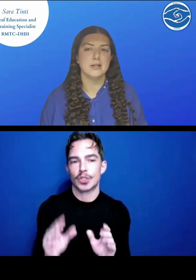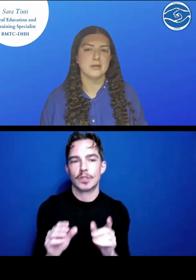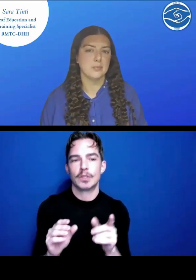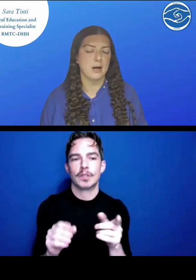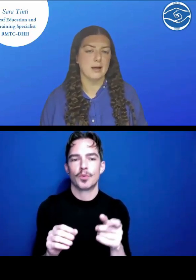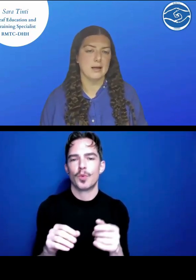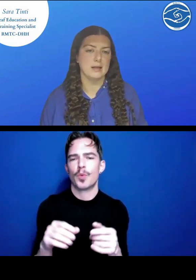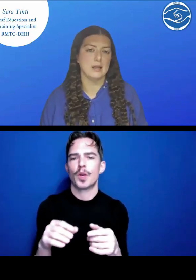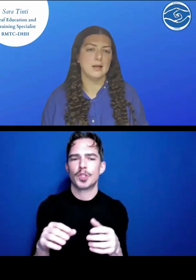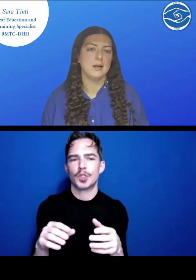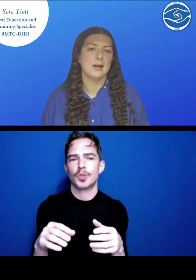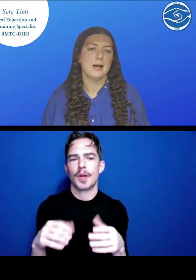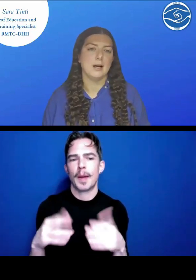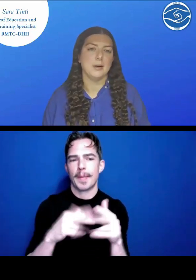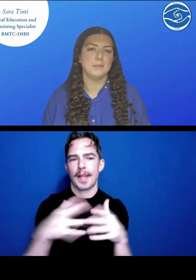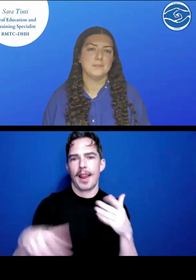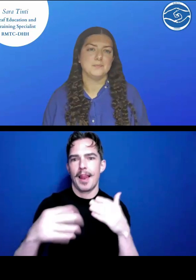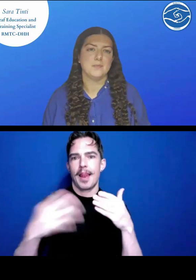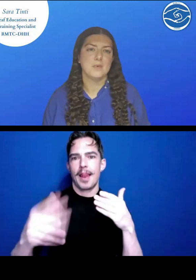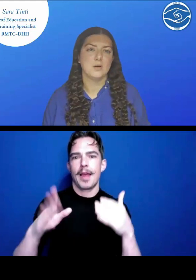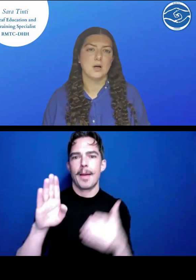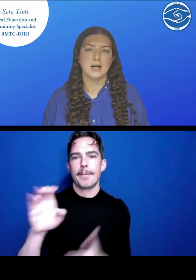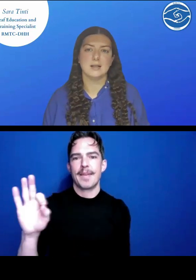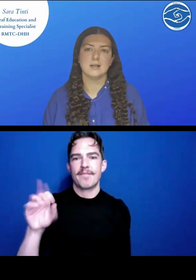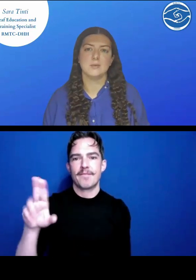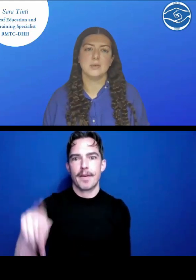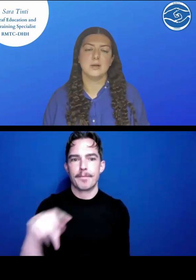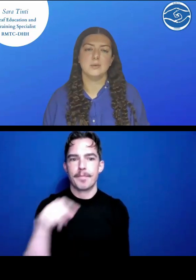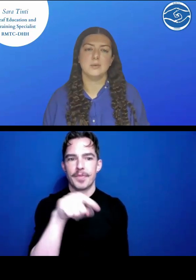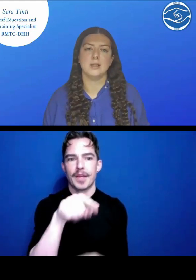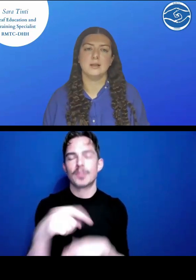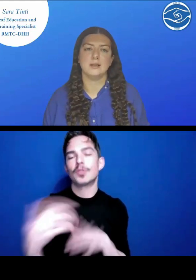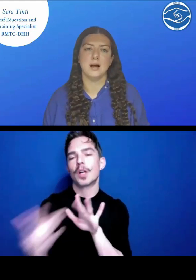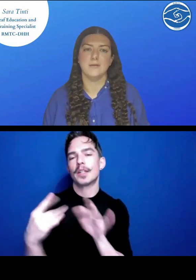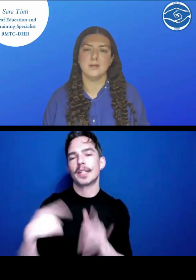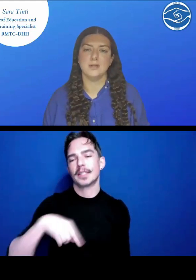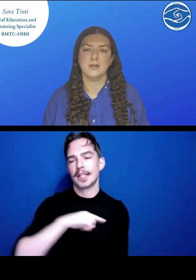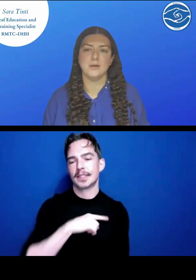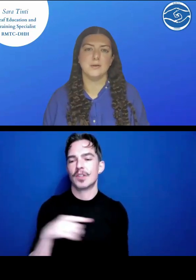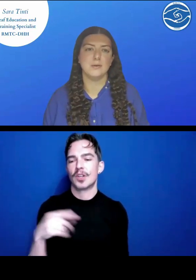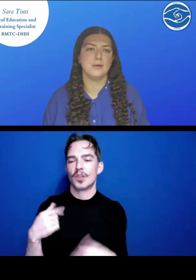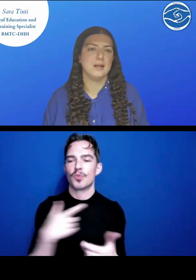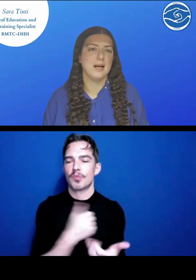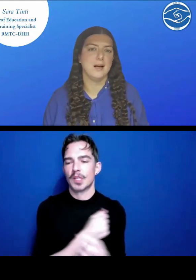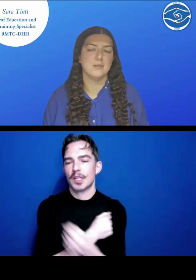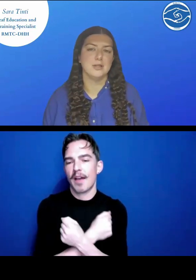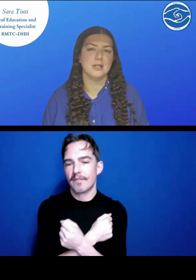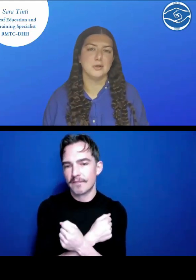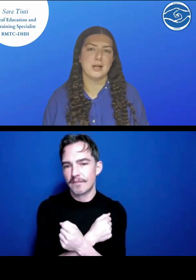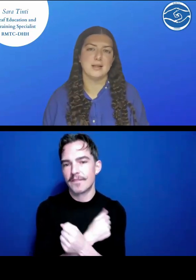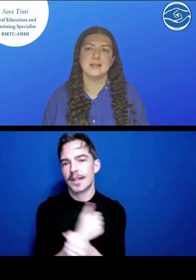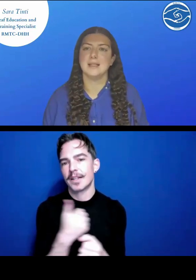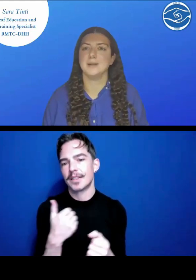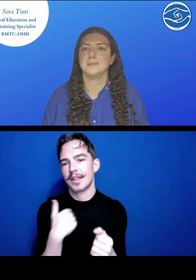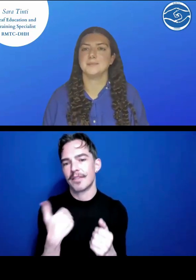our teacher spotlight here. So contact us. We would love to have some new teacher spotlights in